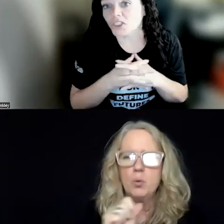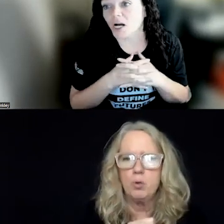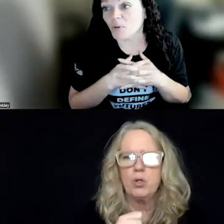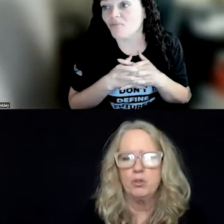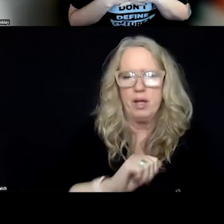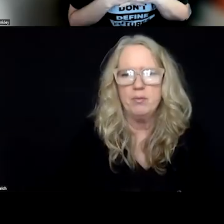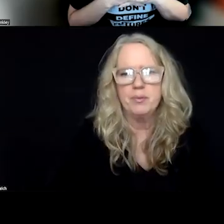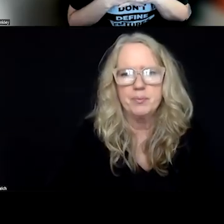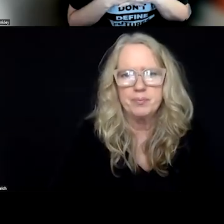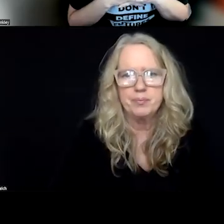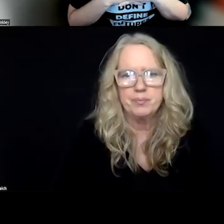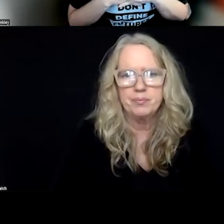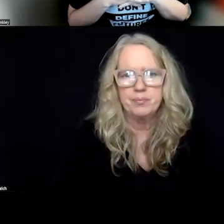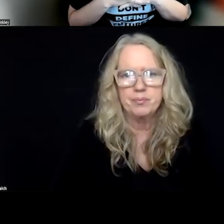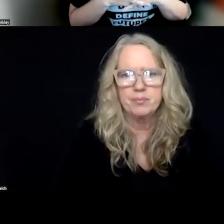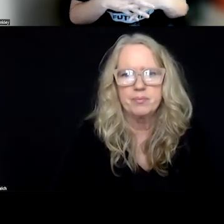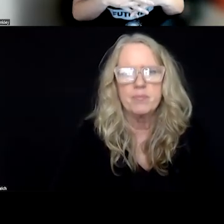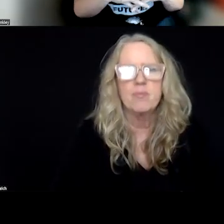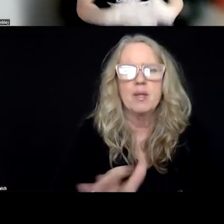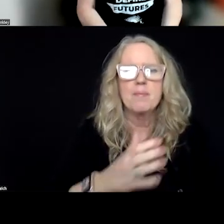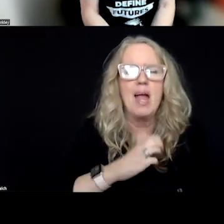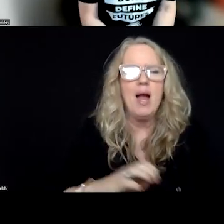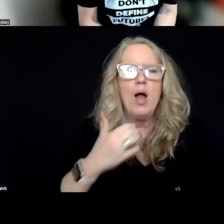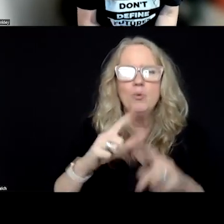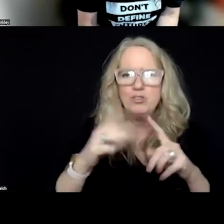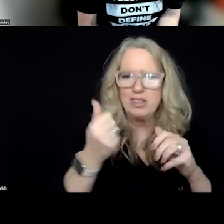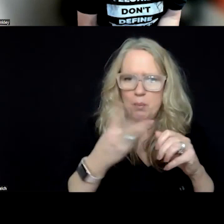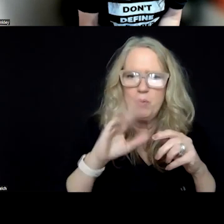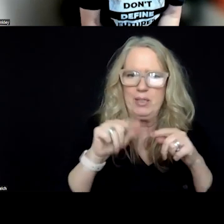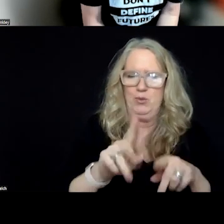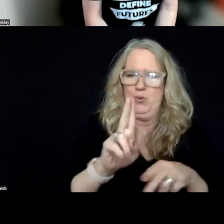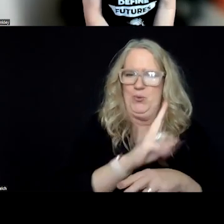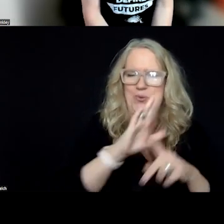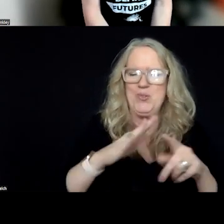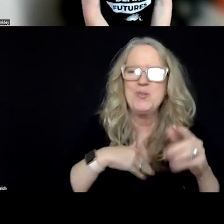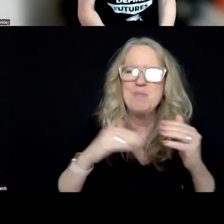A COUPLE OF MINE HAD USED THIS DURING MY PEER TIME. I HAD ONE